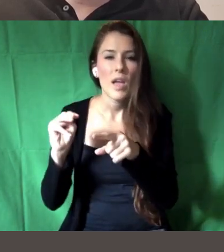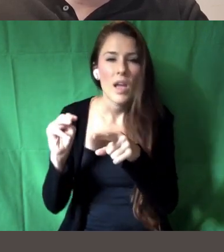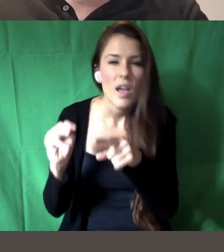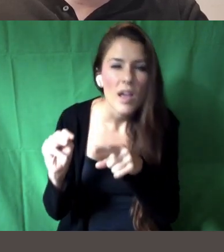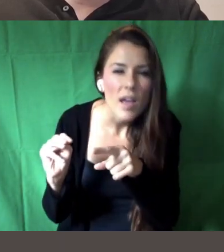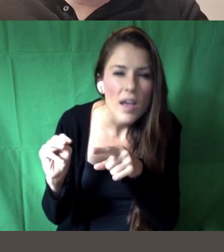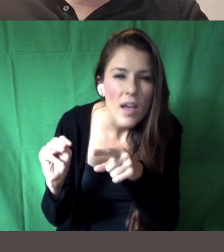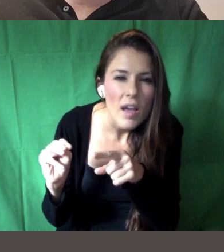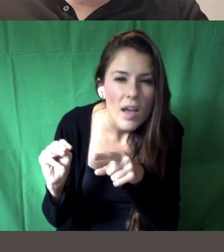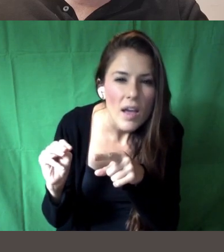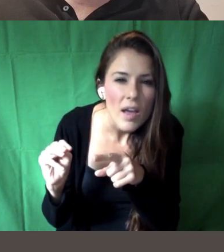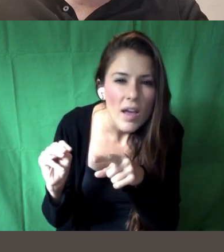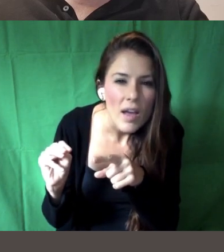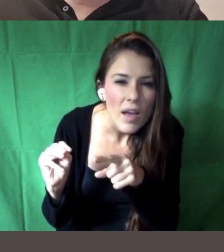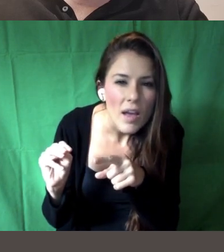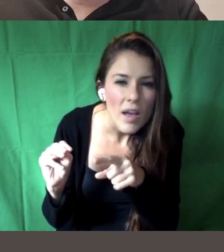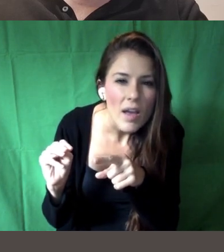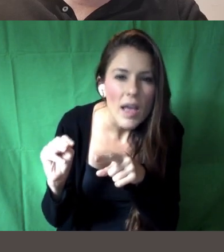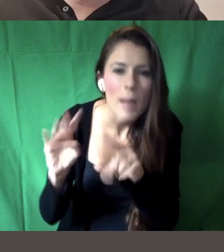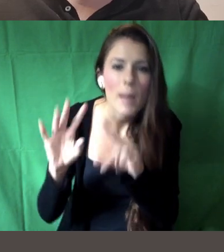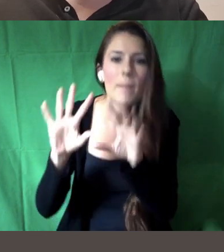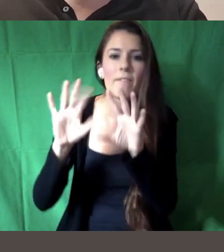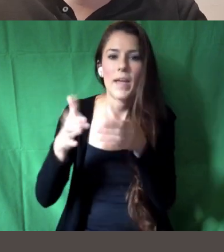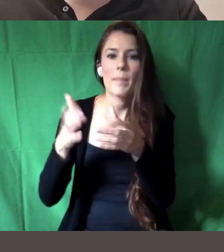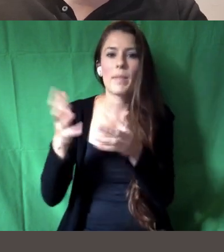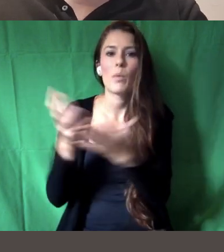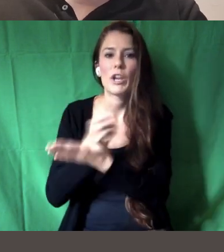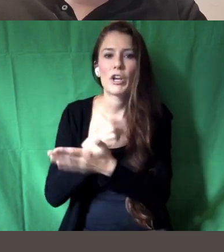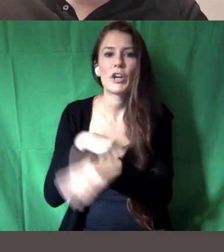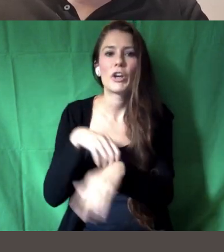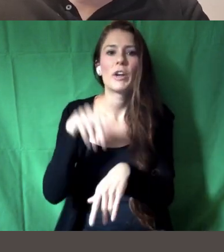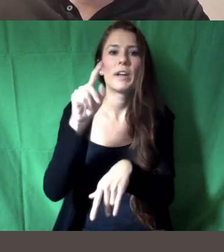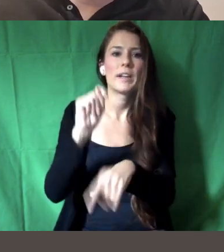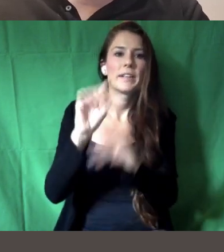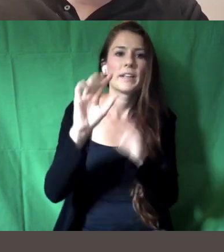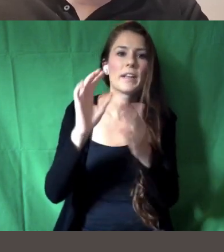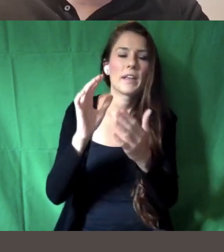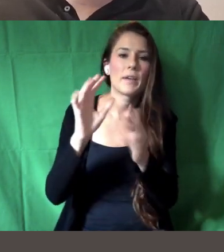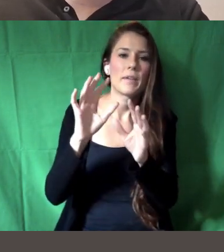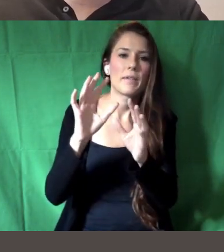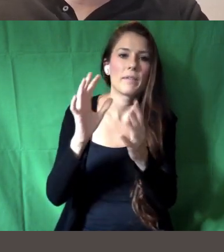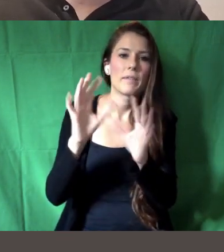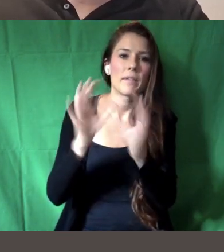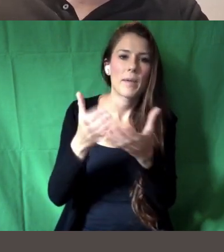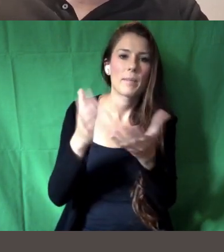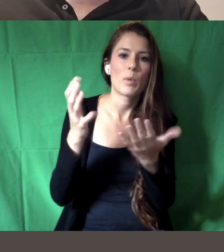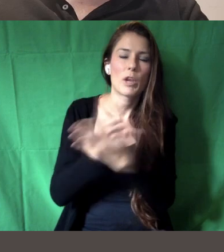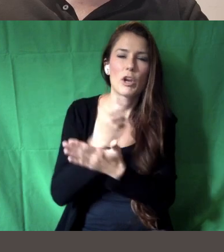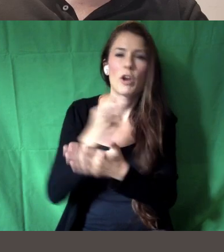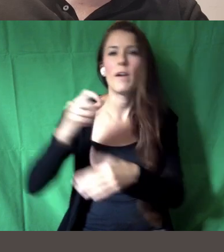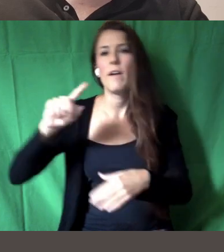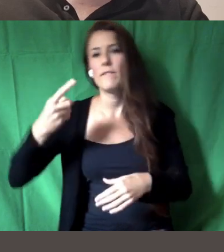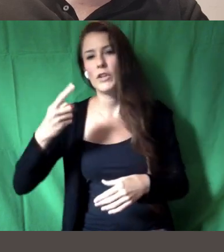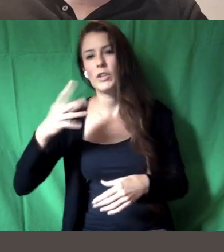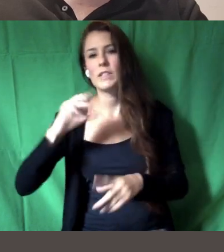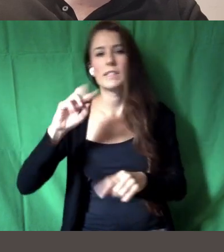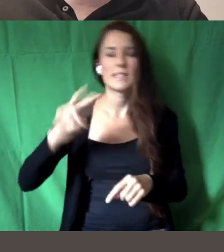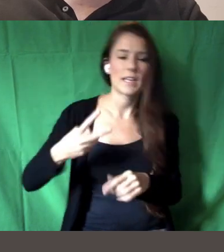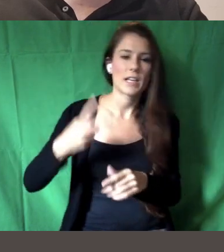This is the winner in M family. This is the next valid choice, the second choice and this is a laggard T3a,